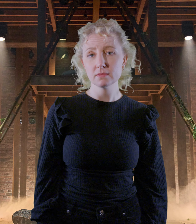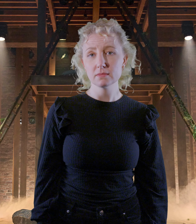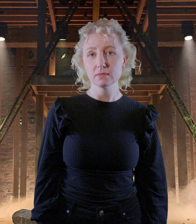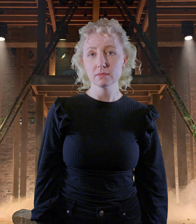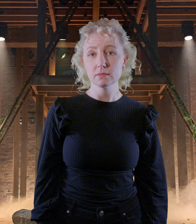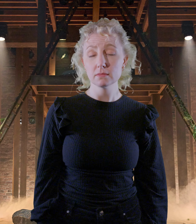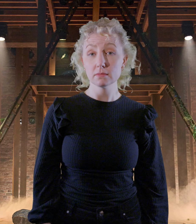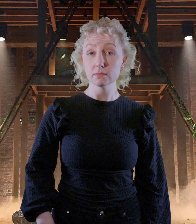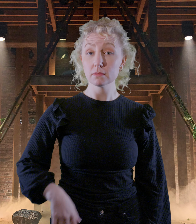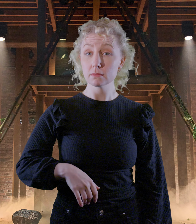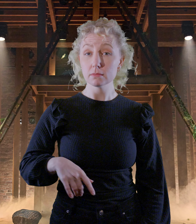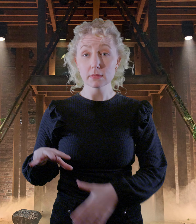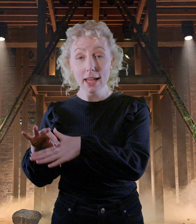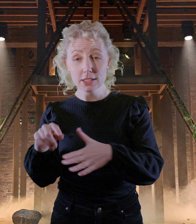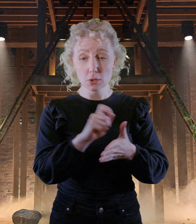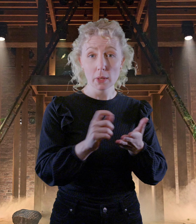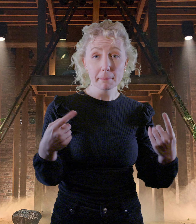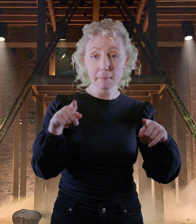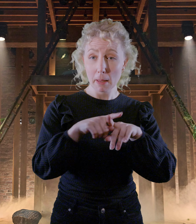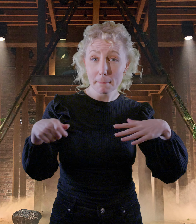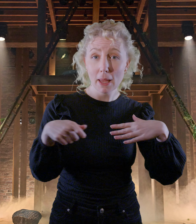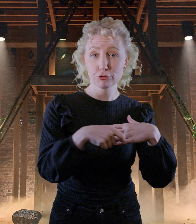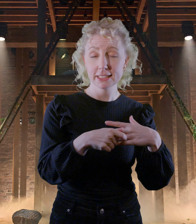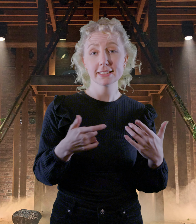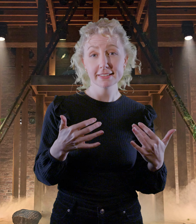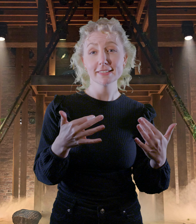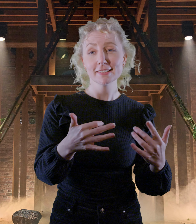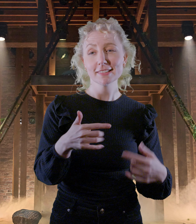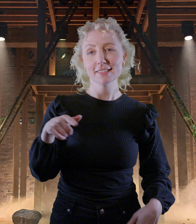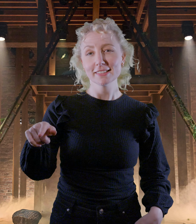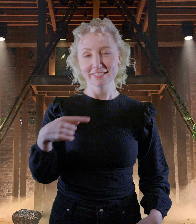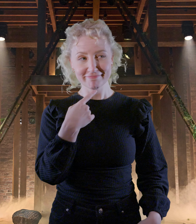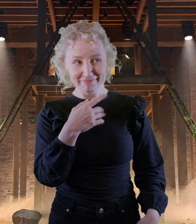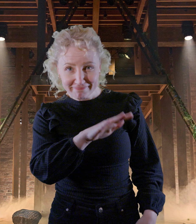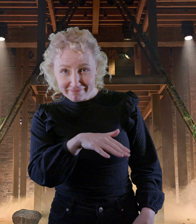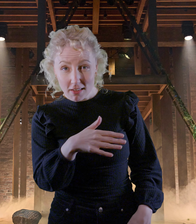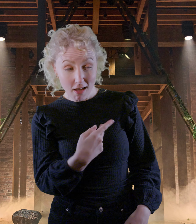After they get married, Agnes tells William that they’re going to have two children.